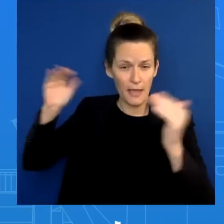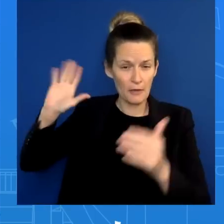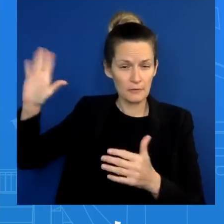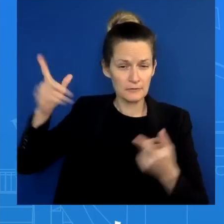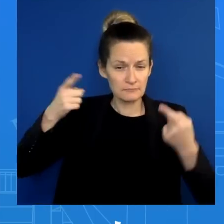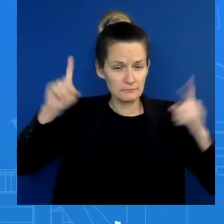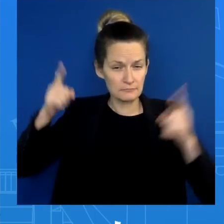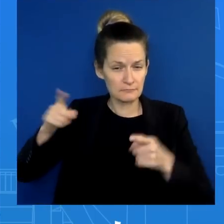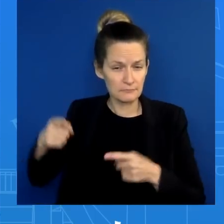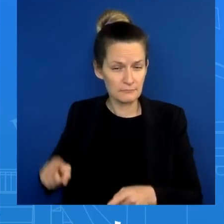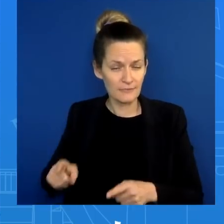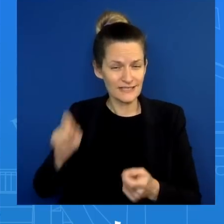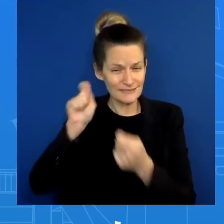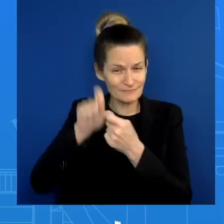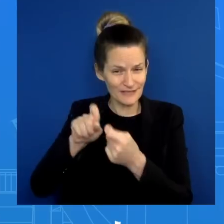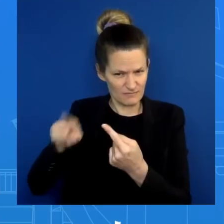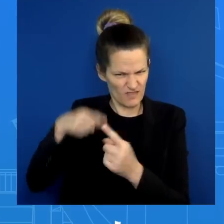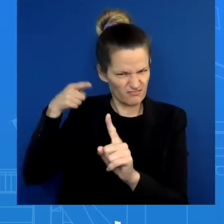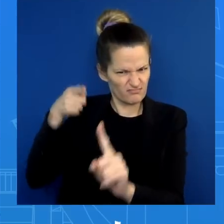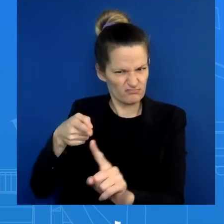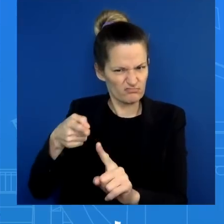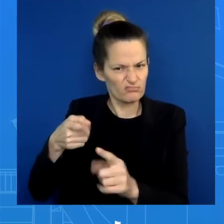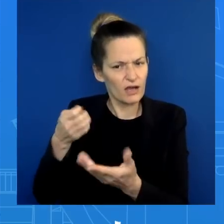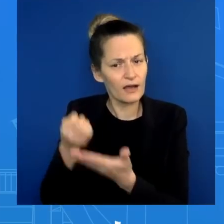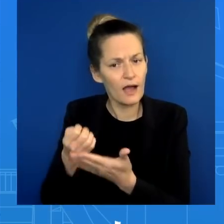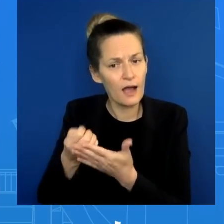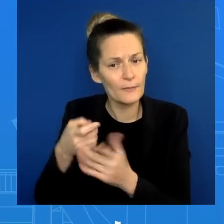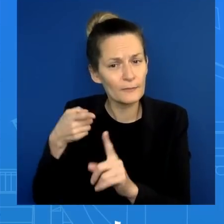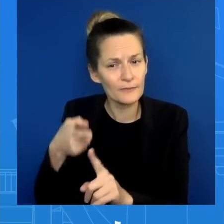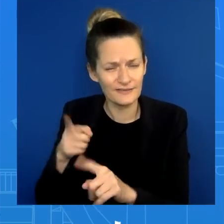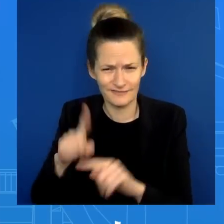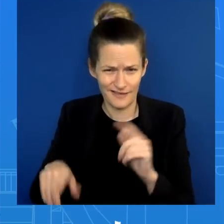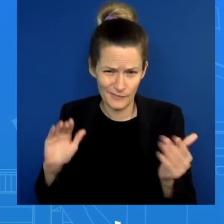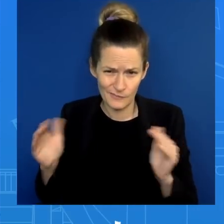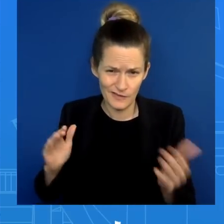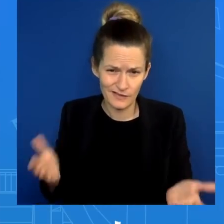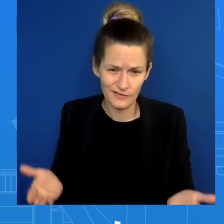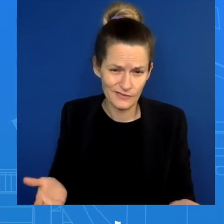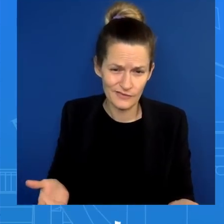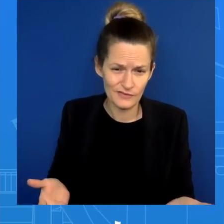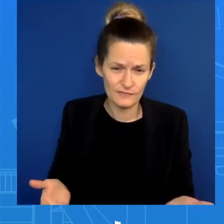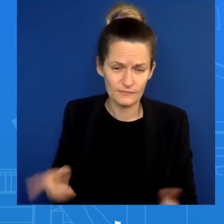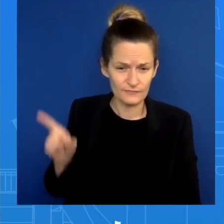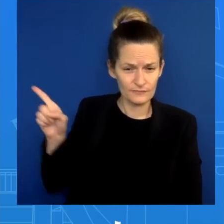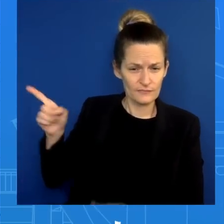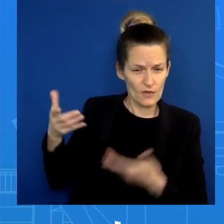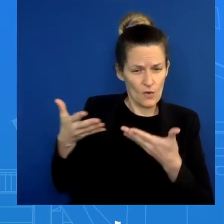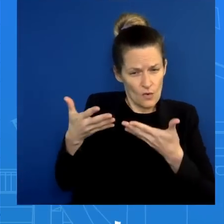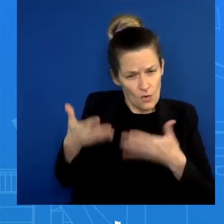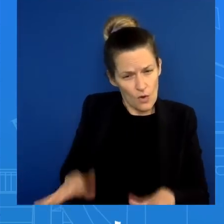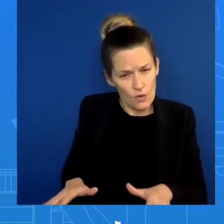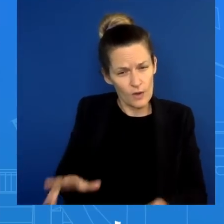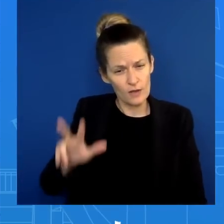we he achieved $350 billion in deficit reduction. And this year it's projected by the end of the fiscal year